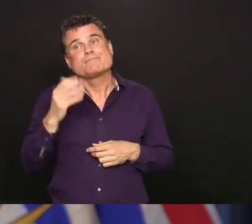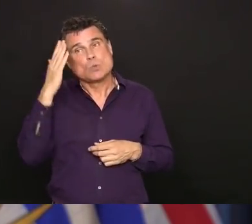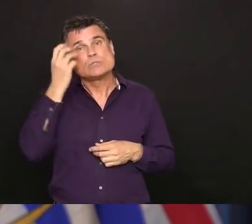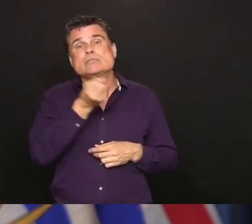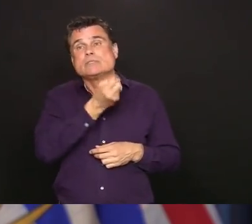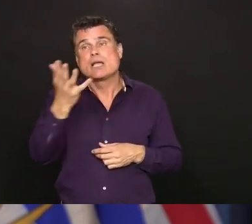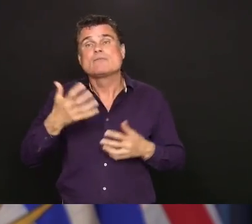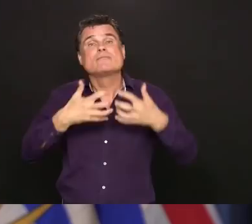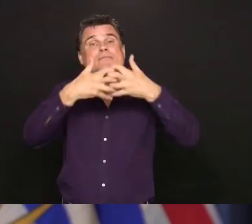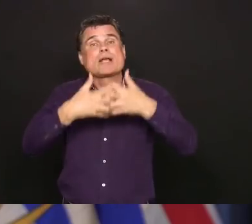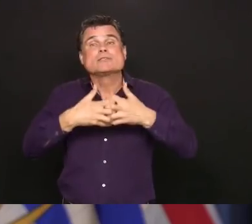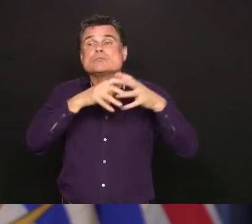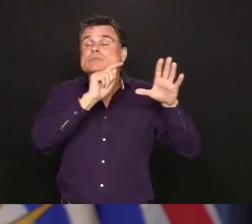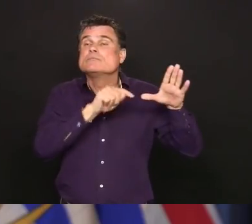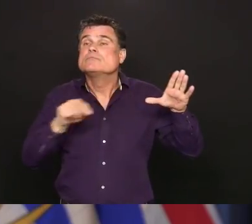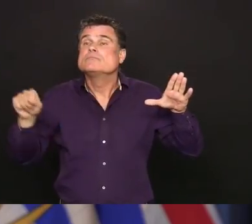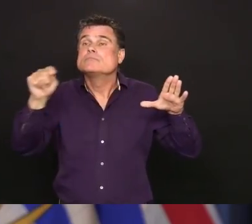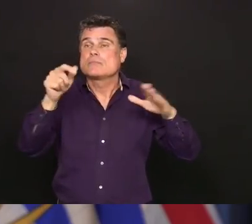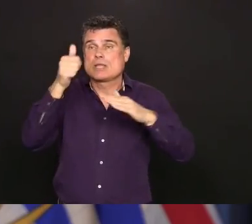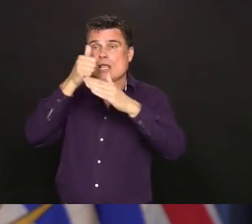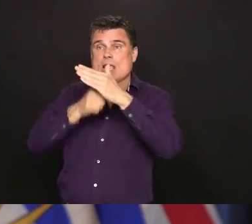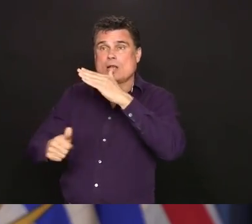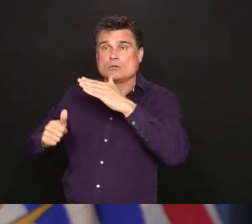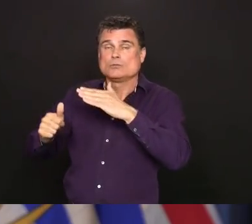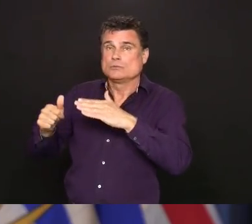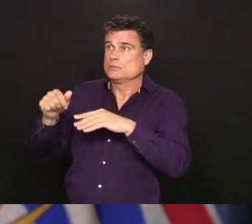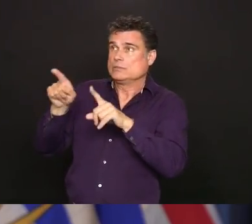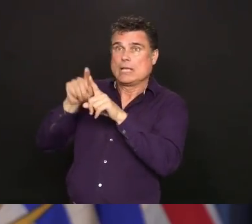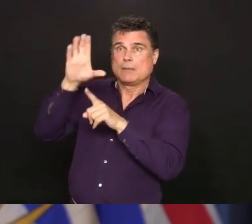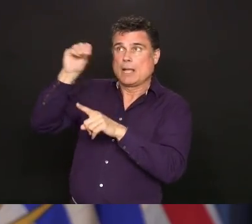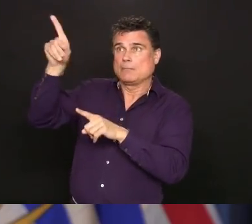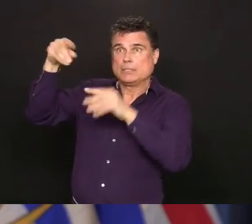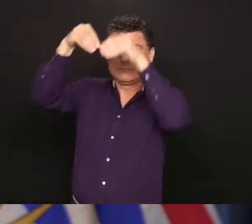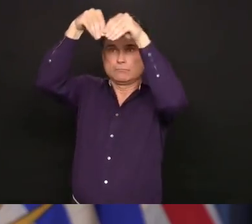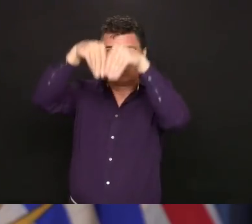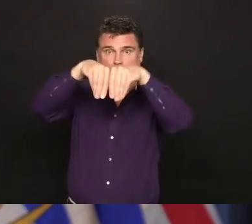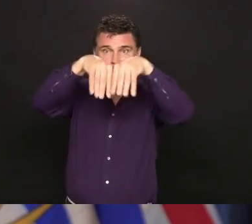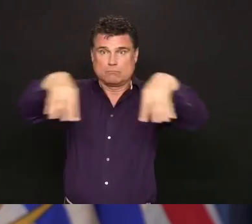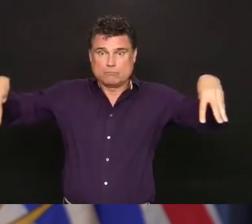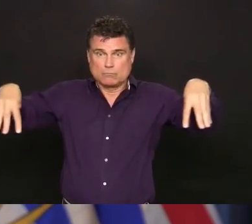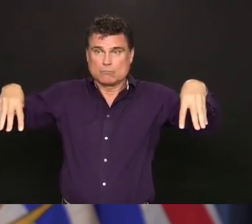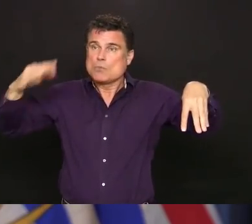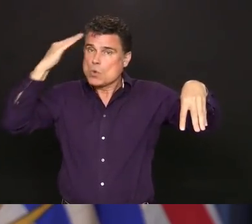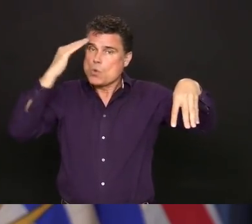inspected. I'm not aware of any others having confirmed cases at this point.